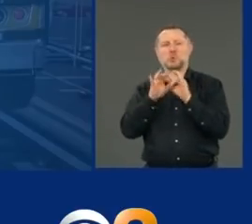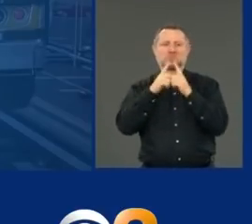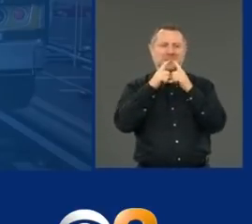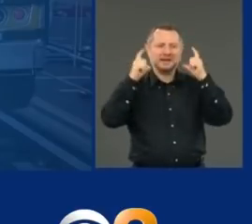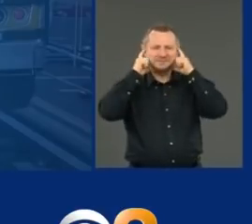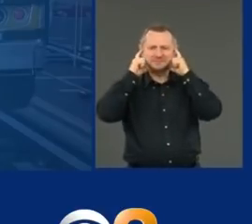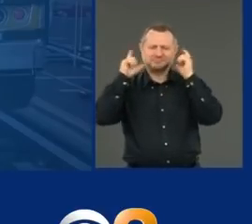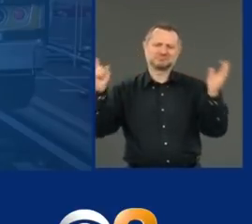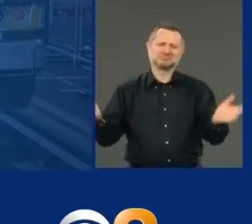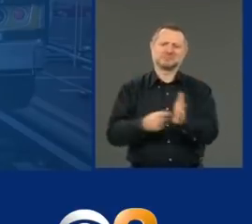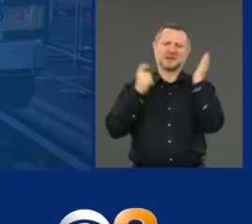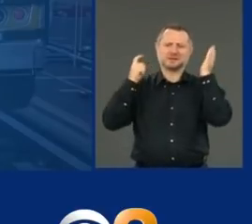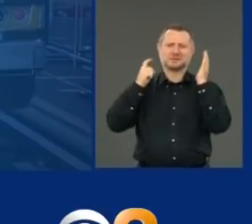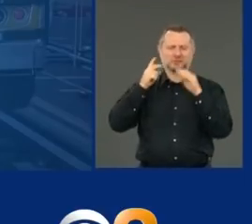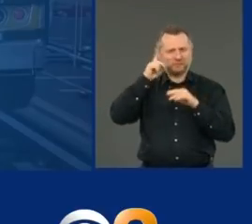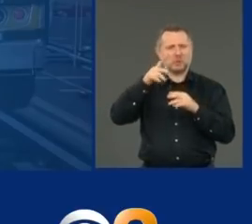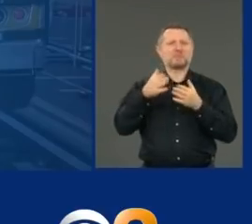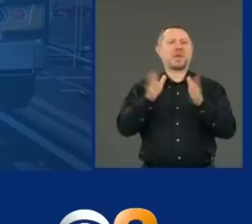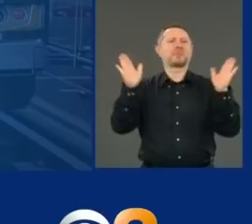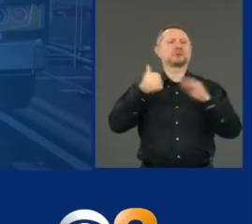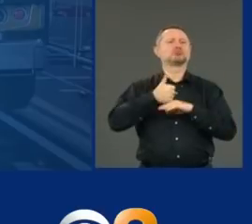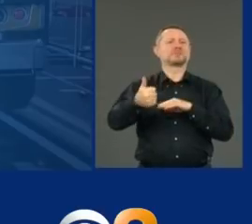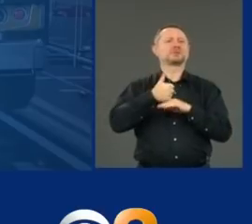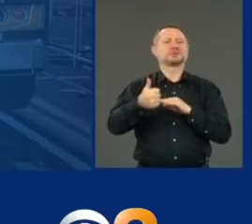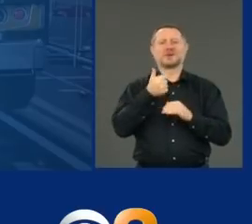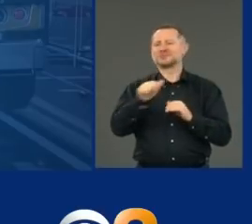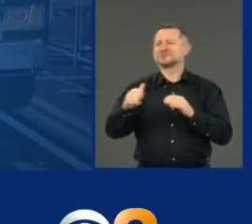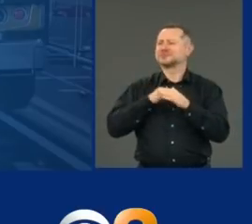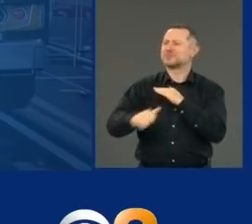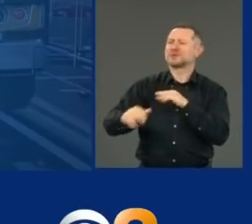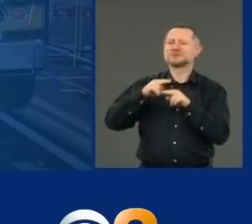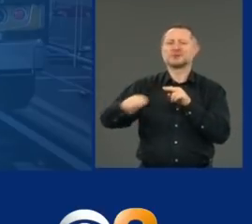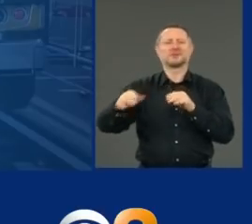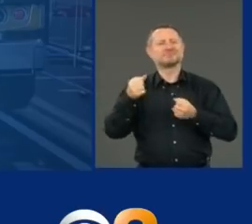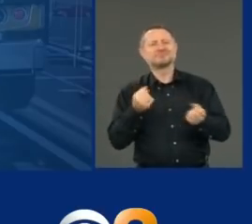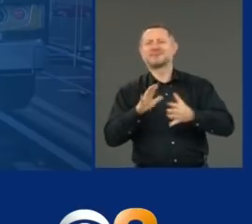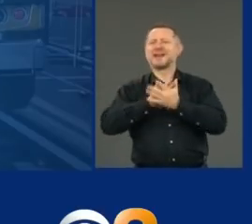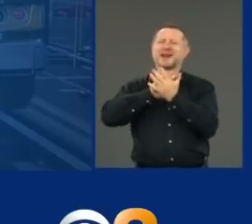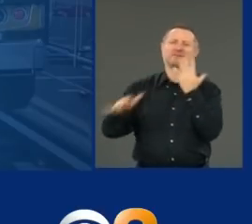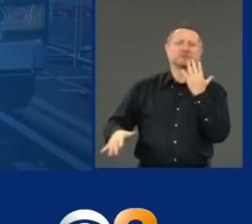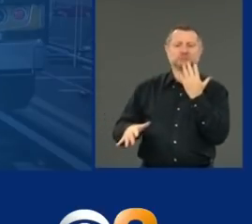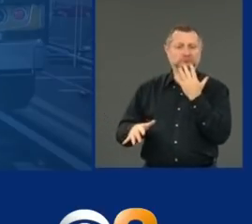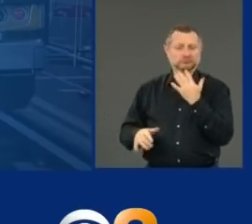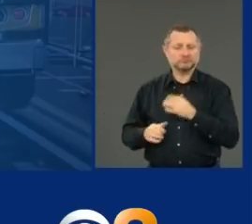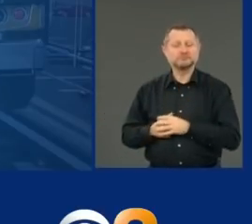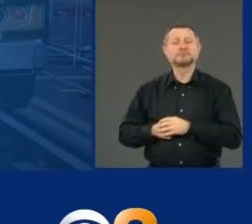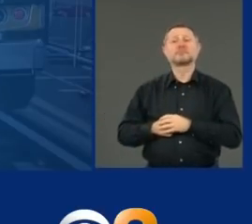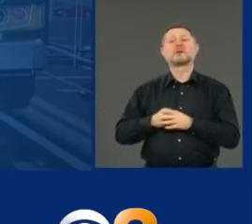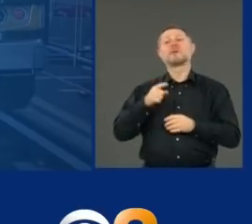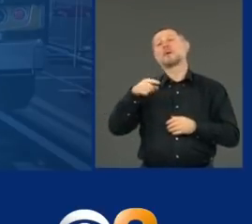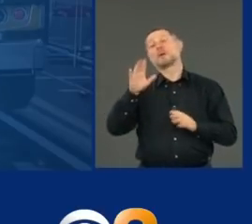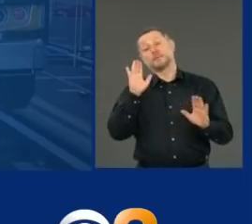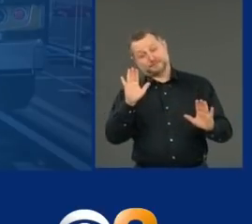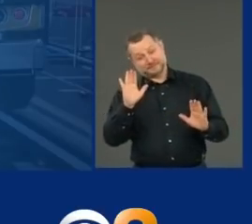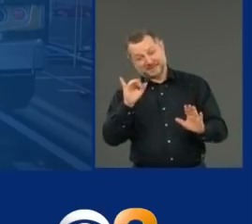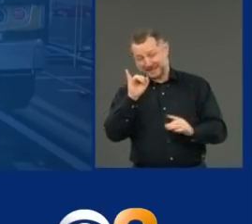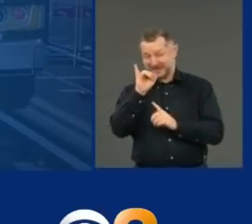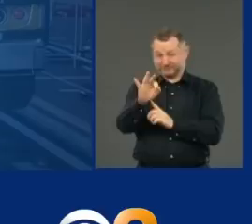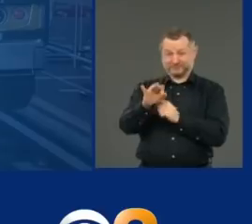EVERY DAY. THEY WILL ADD MORE CARS TO THE TRAINS SO PEOPLE CAN SPACE OUT AND SOCIALLY DISTANCE WHEN LONG ISLAND OPENS. I WANT PEOPLE TO REMEMBER THAT